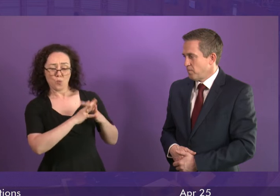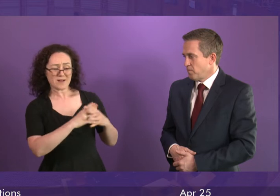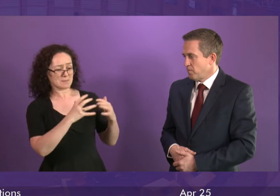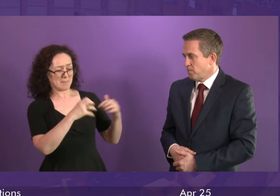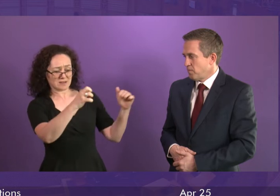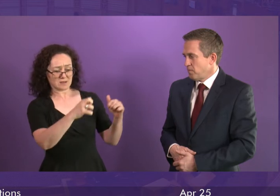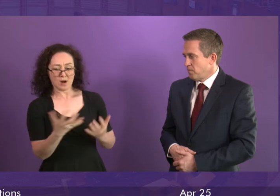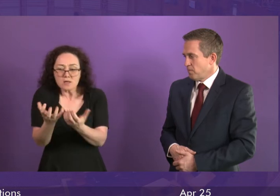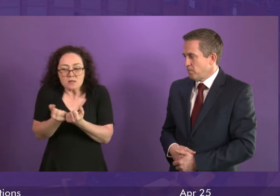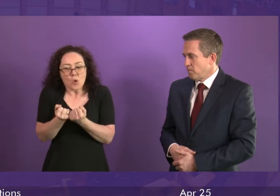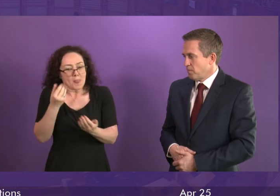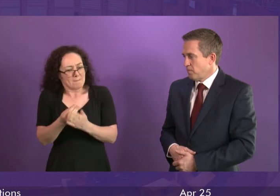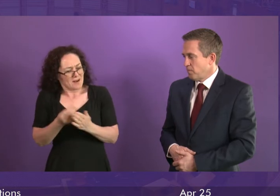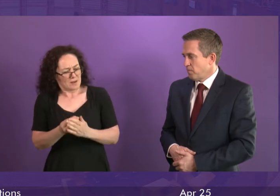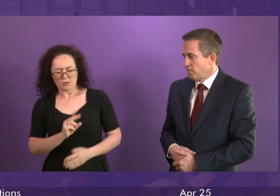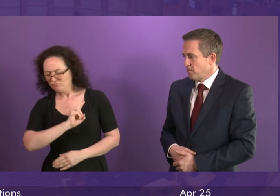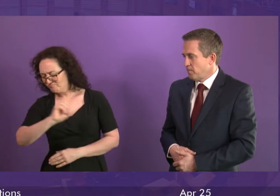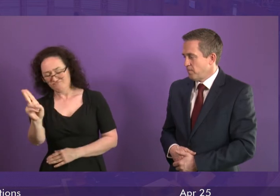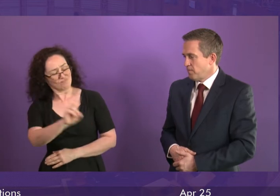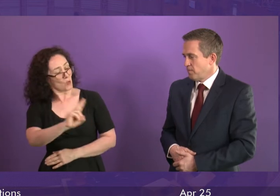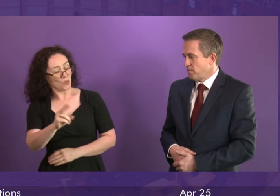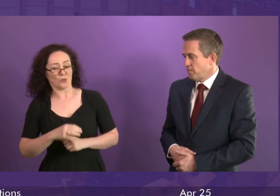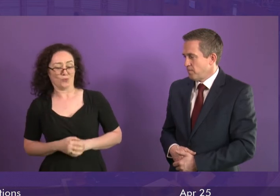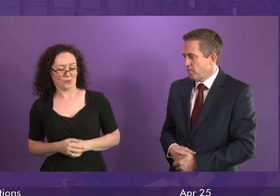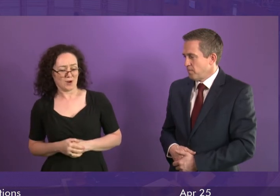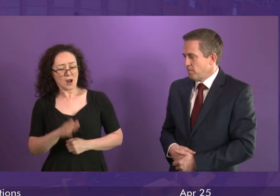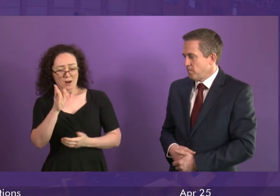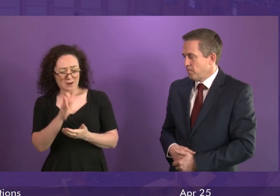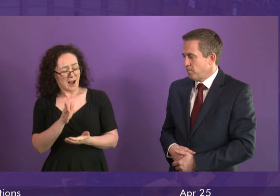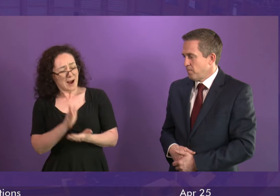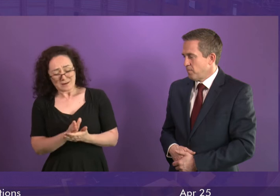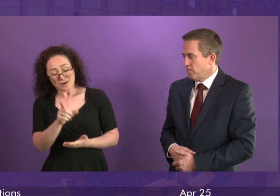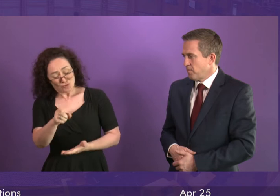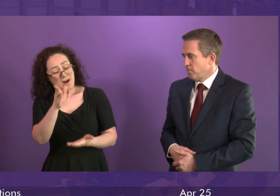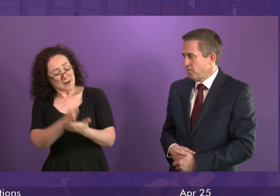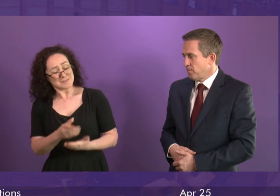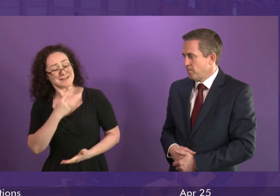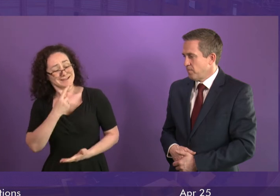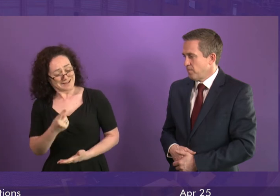that is not the proposition of Scottish Labour. I have given him this opportunity before now: